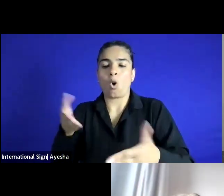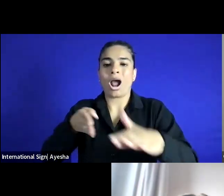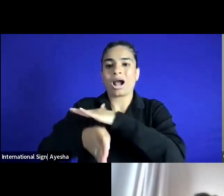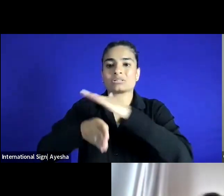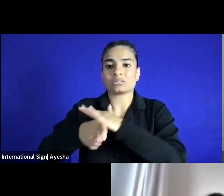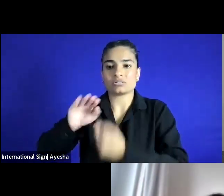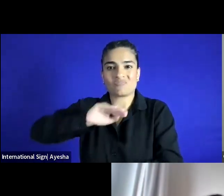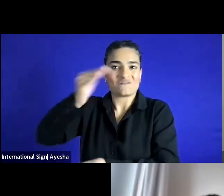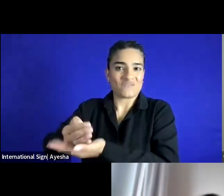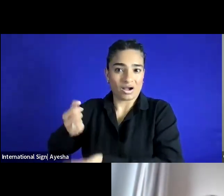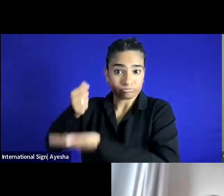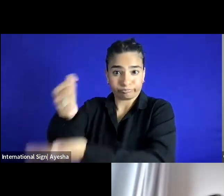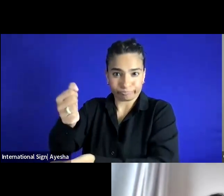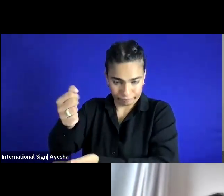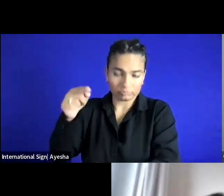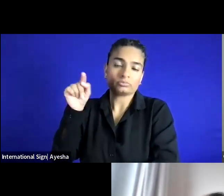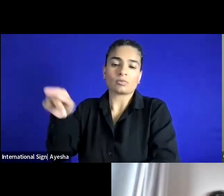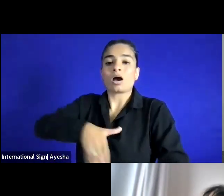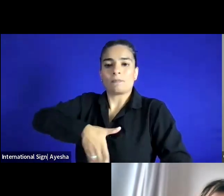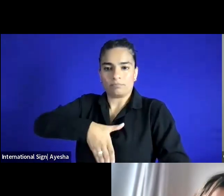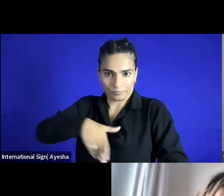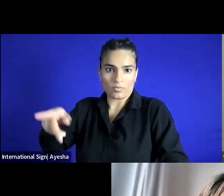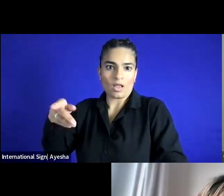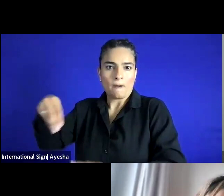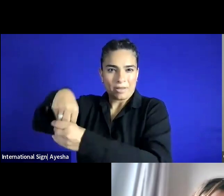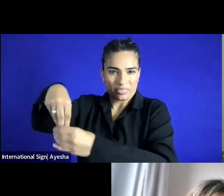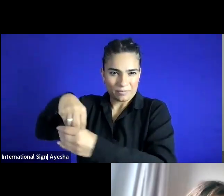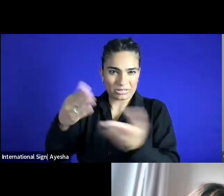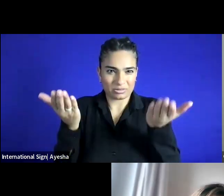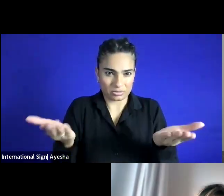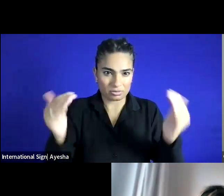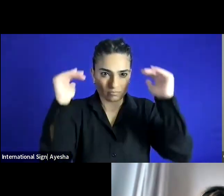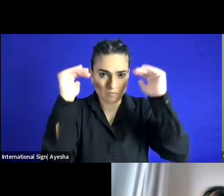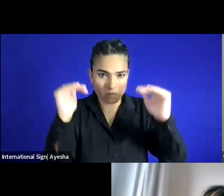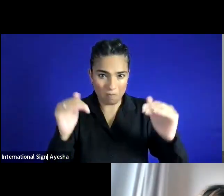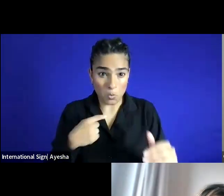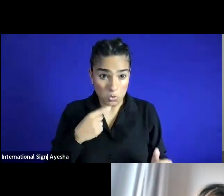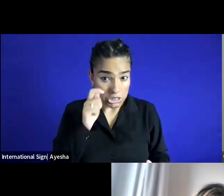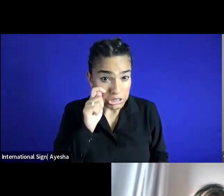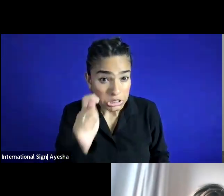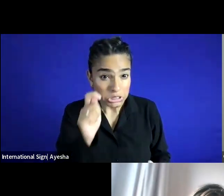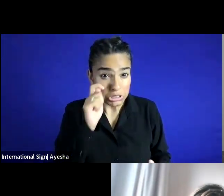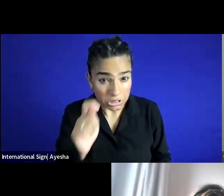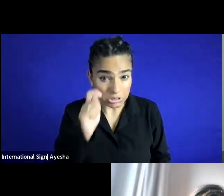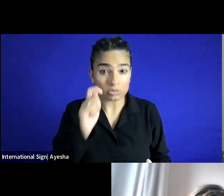We've ensured that we pair you with that person if possible. We've also been pairing folks according to regions.